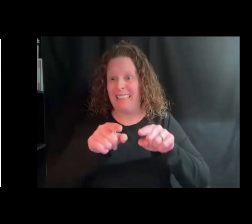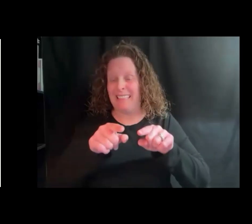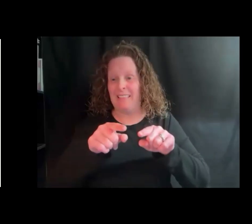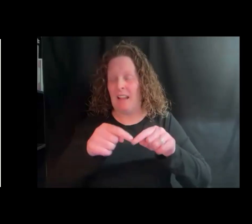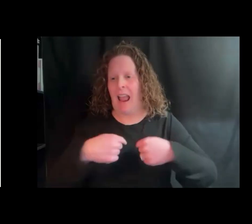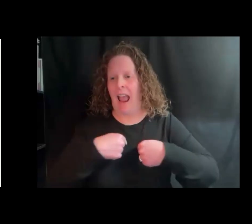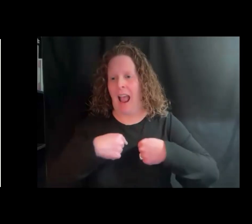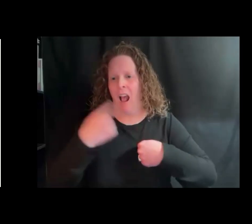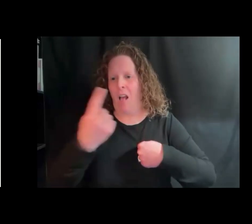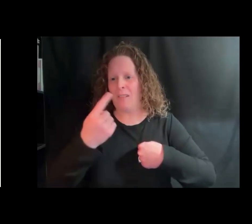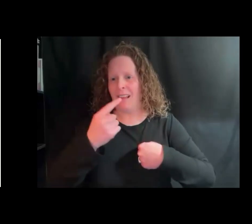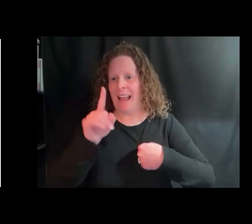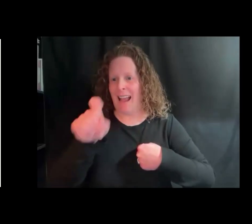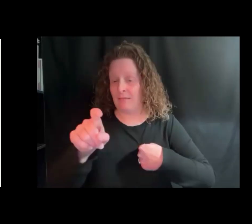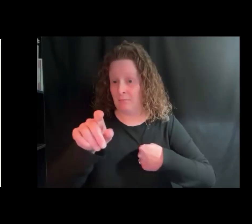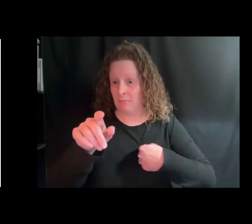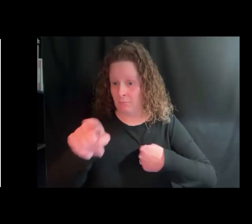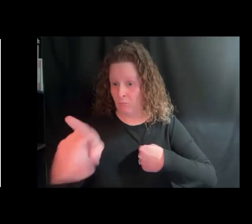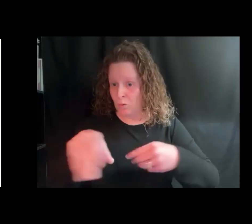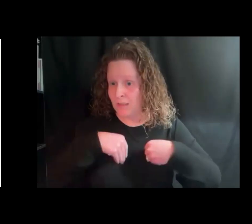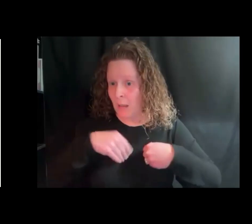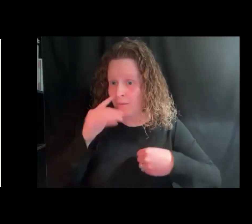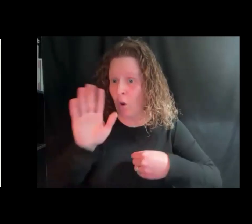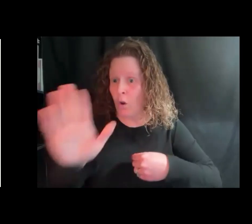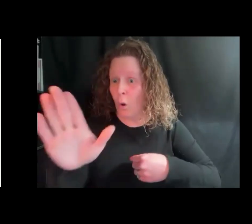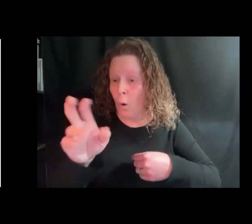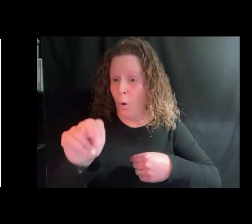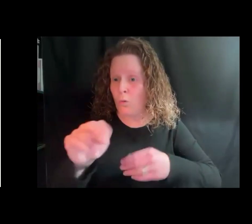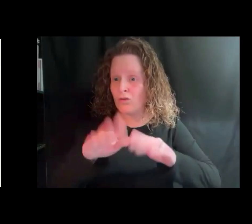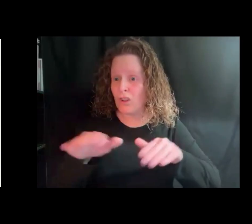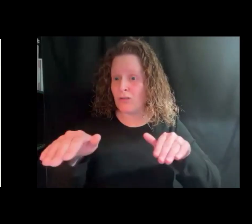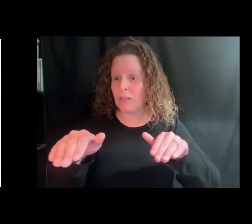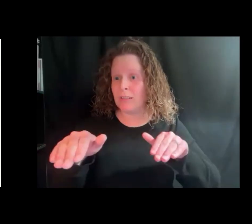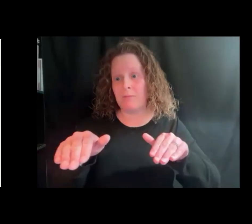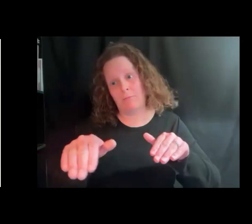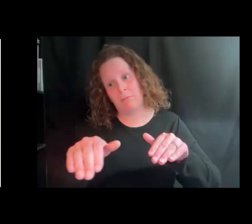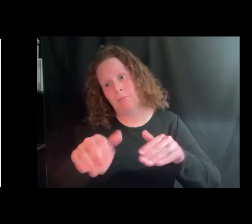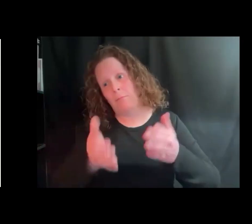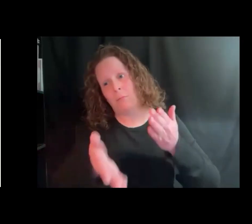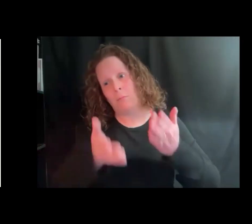to give my kid the best opportunity they have to get the information.